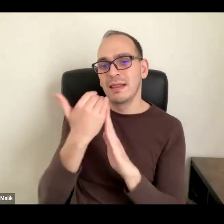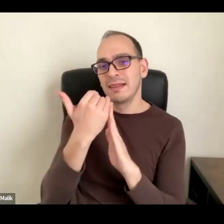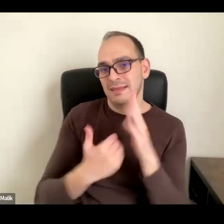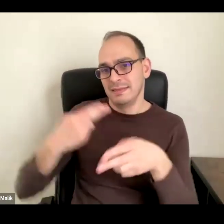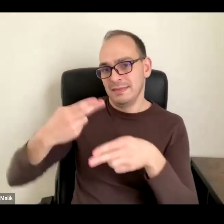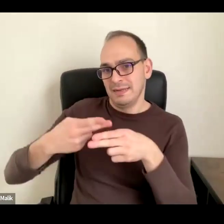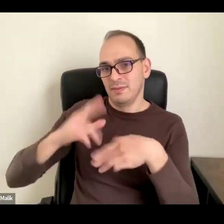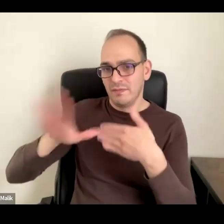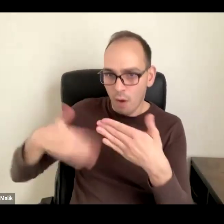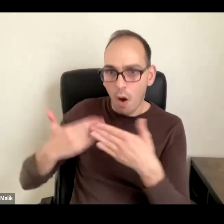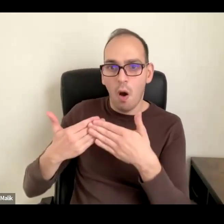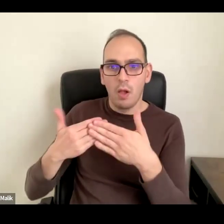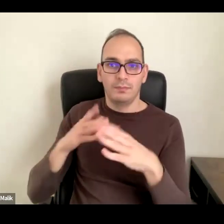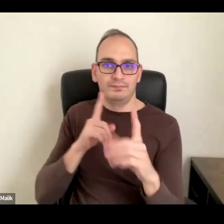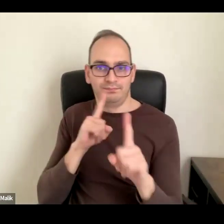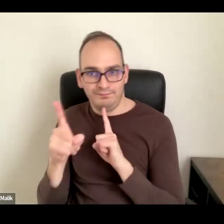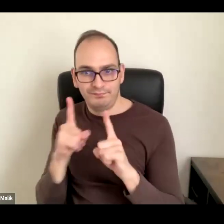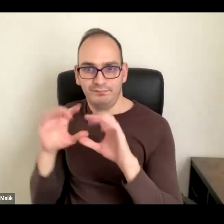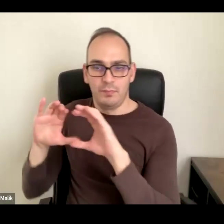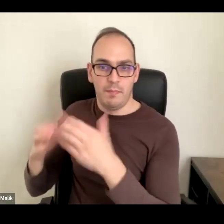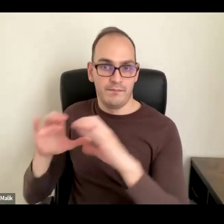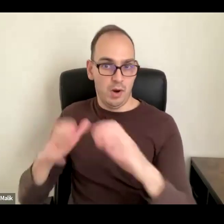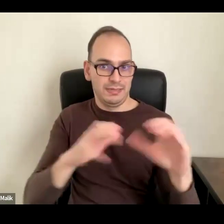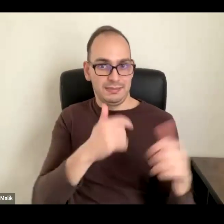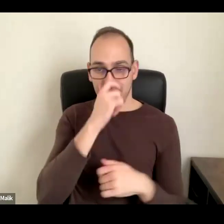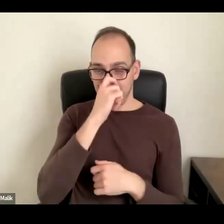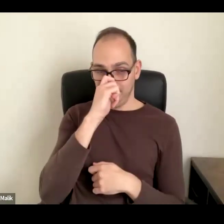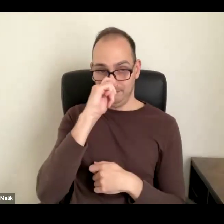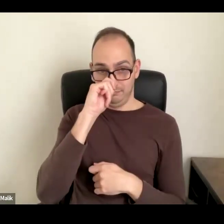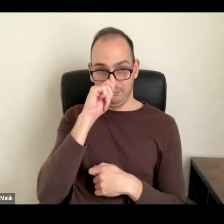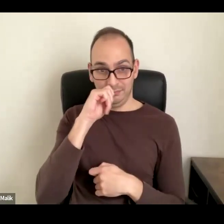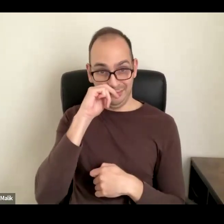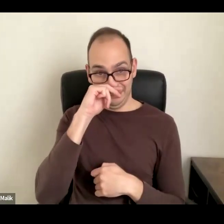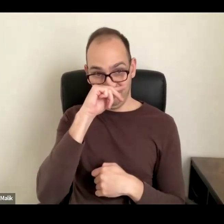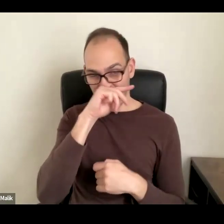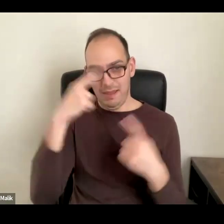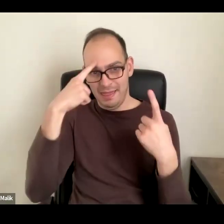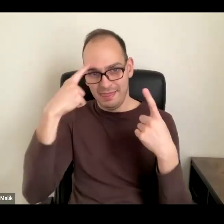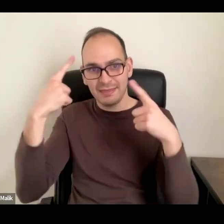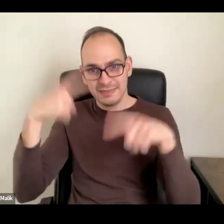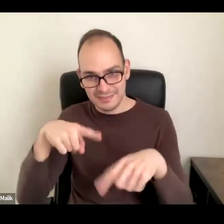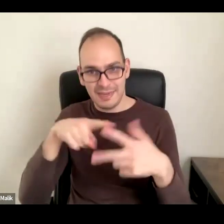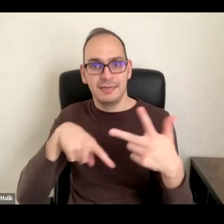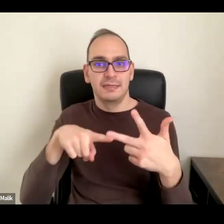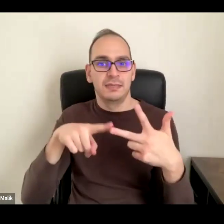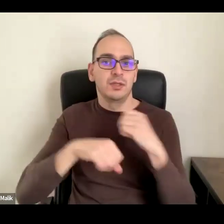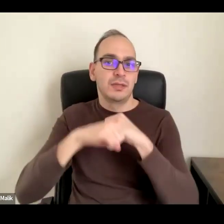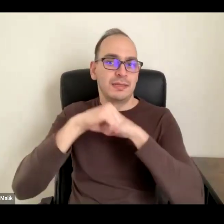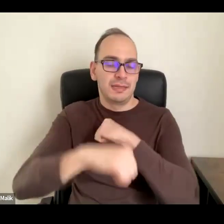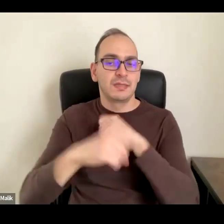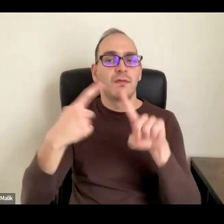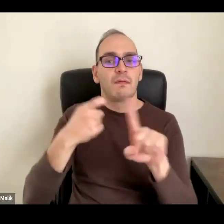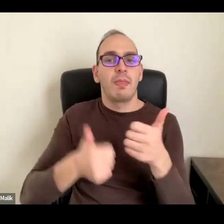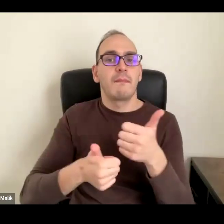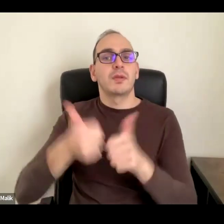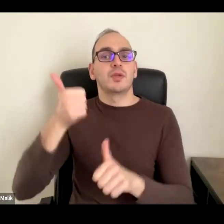consulting parties and the consent to the extension request from a majority of them.